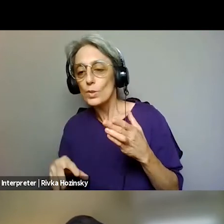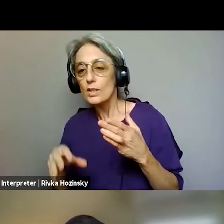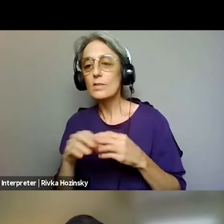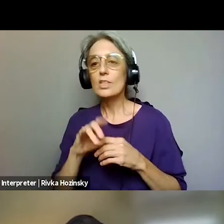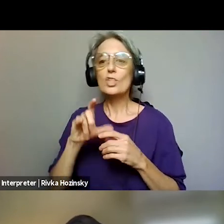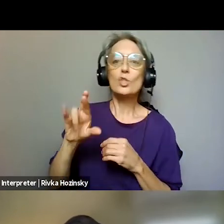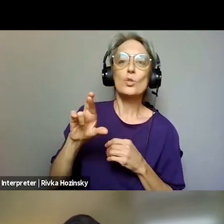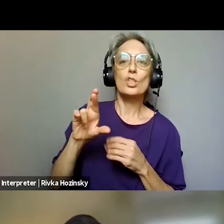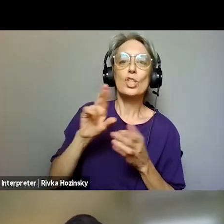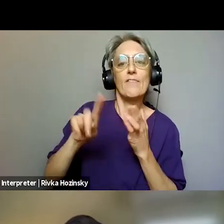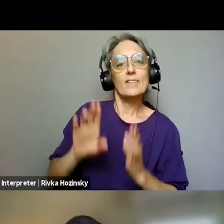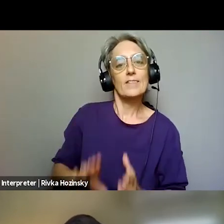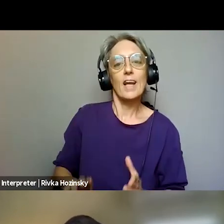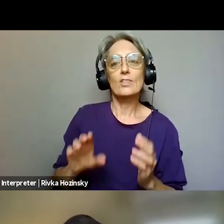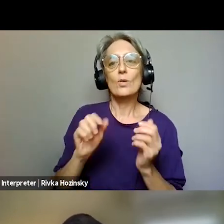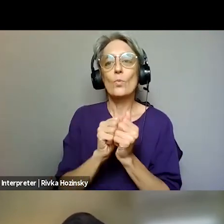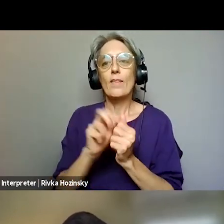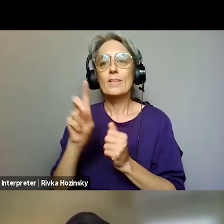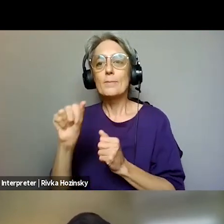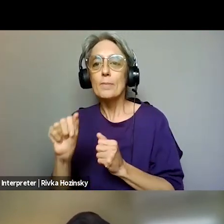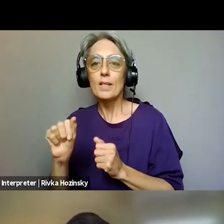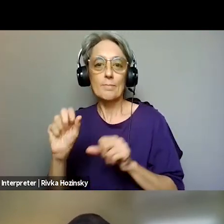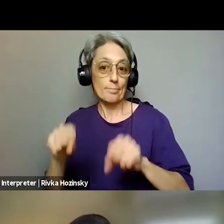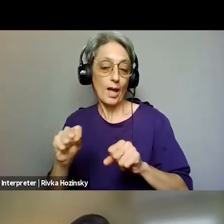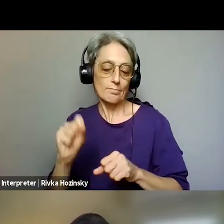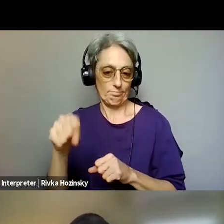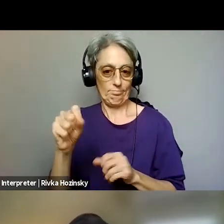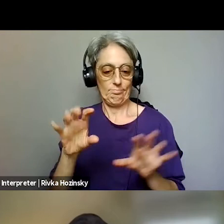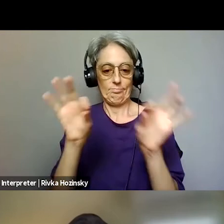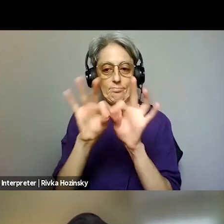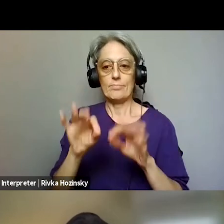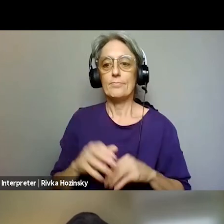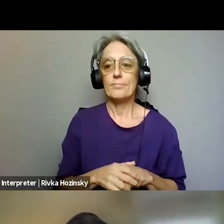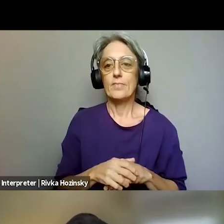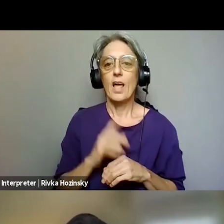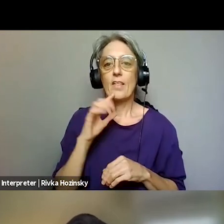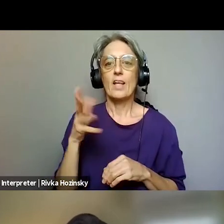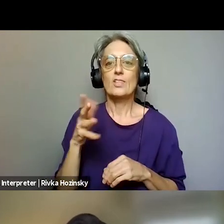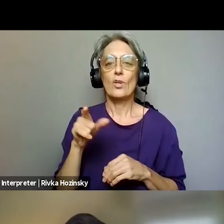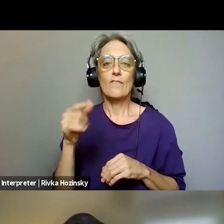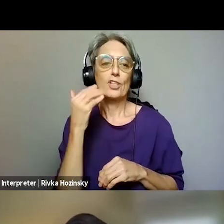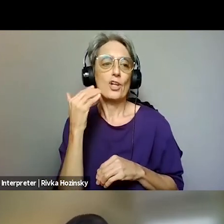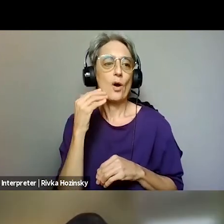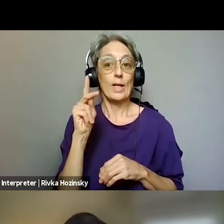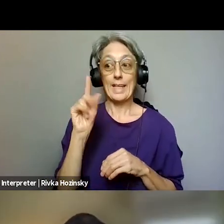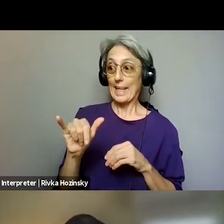disabilities intentionally and thoughtfully and I think that’s sort of you know key to conducting